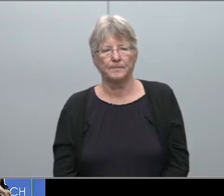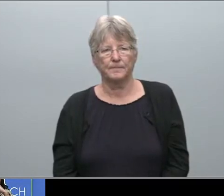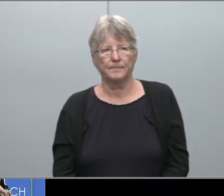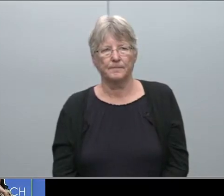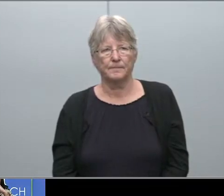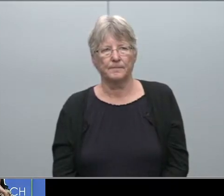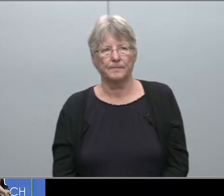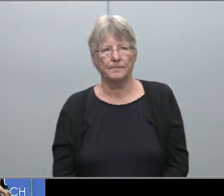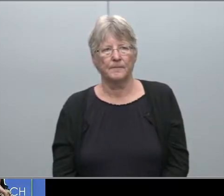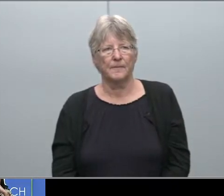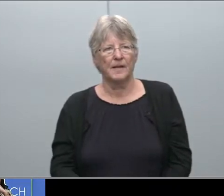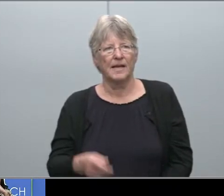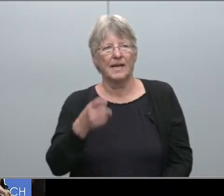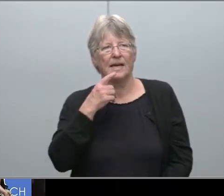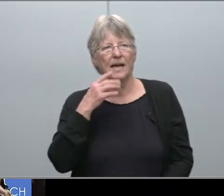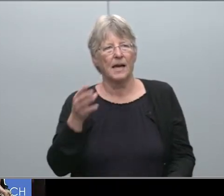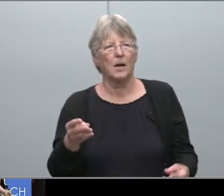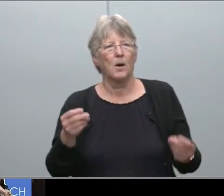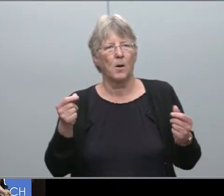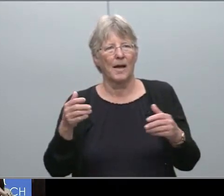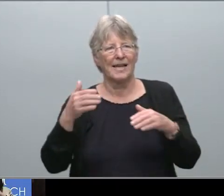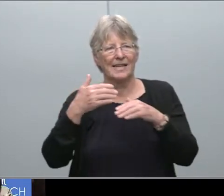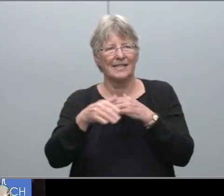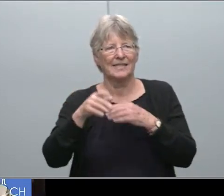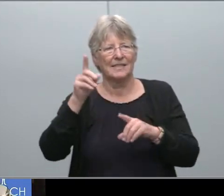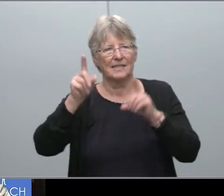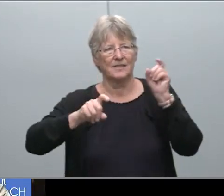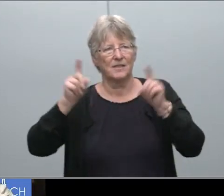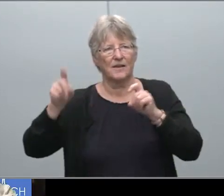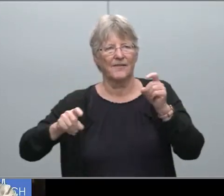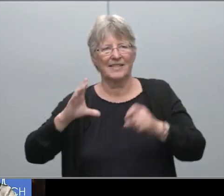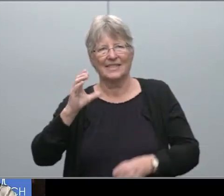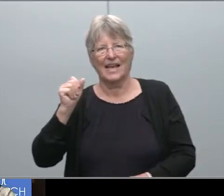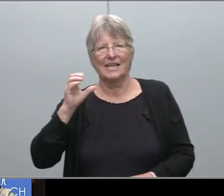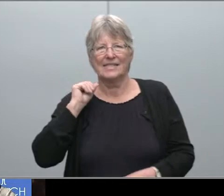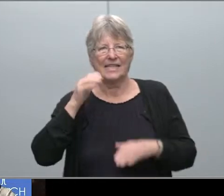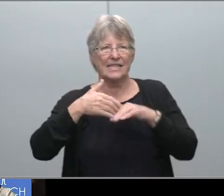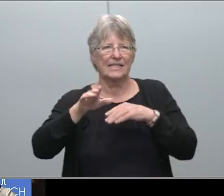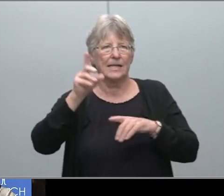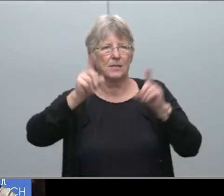And the students are losing what they have learned. Please, don't forget about these students." Thank you.